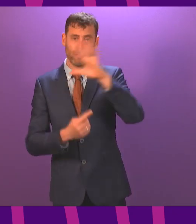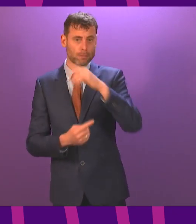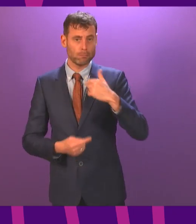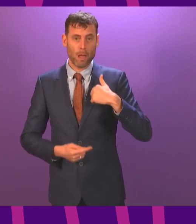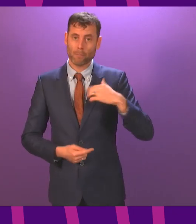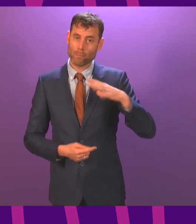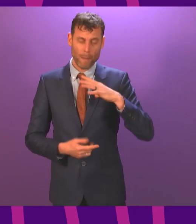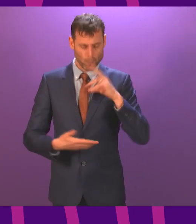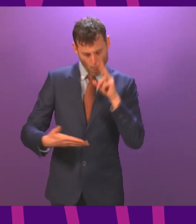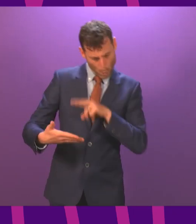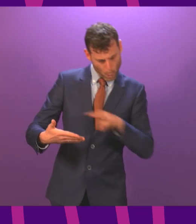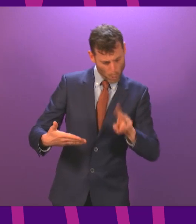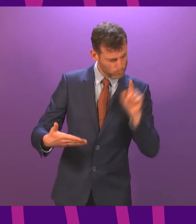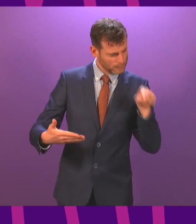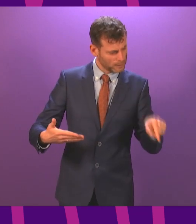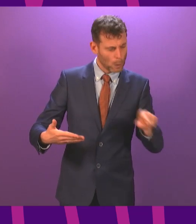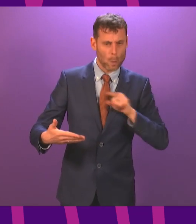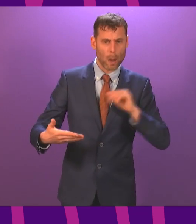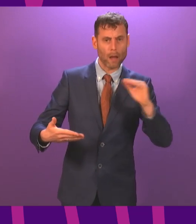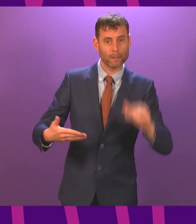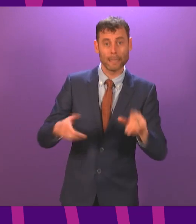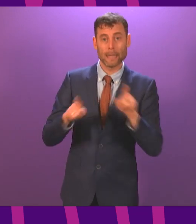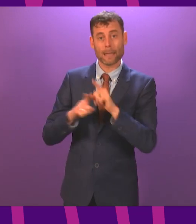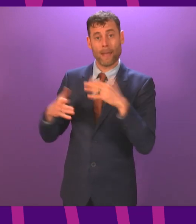not aware of, I am happy—as is, I am sure, the health secretary—to look at it.